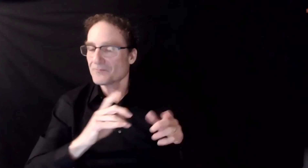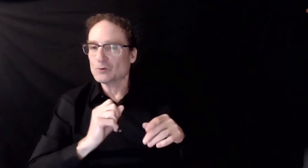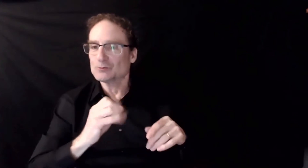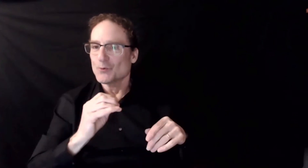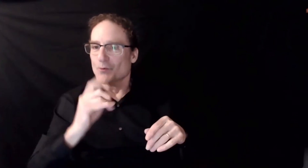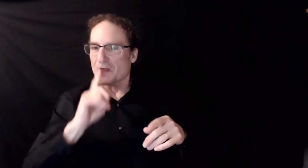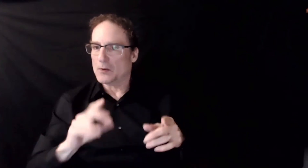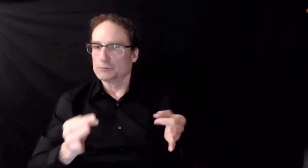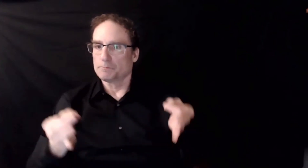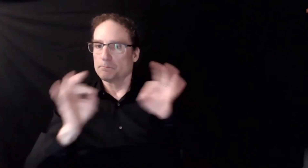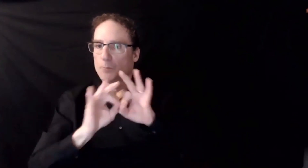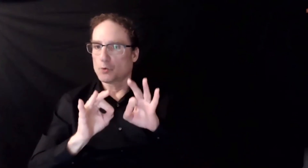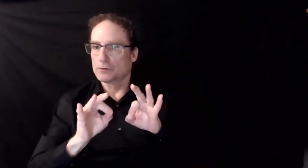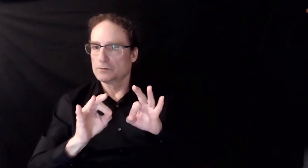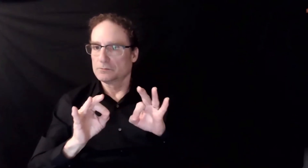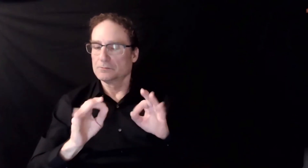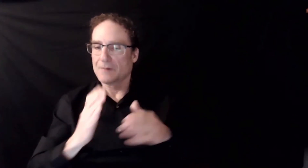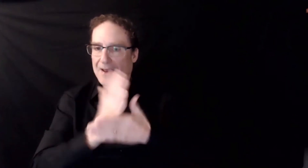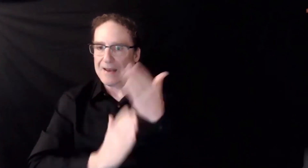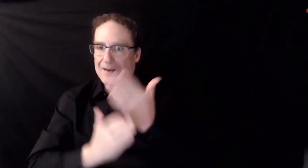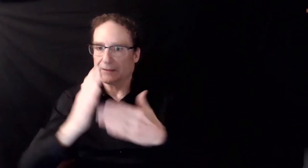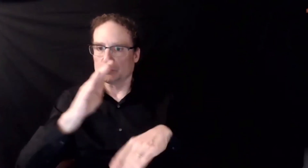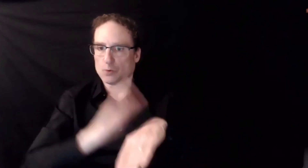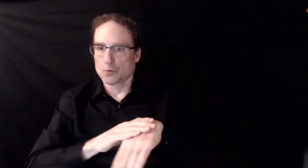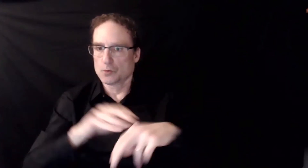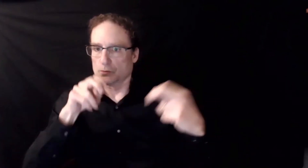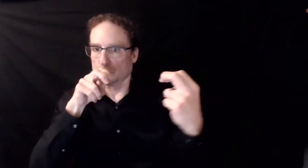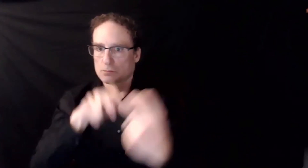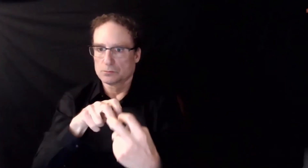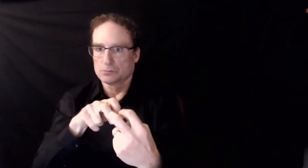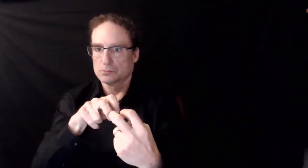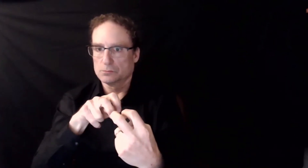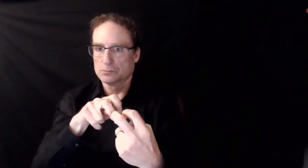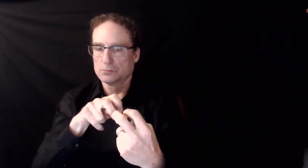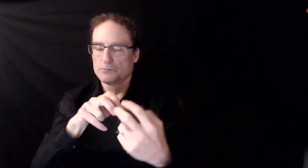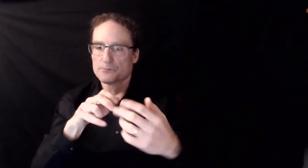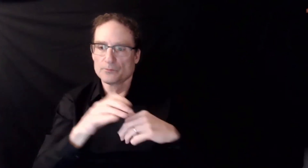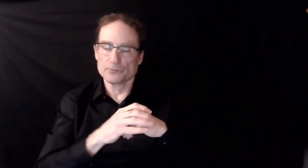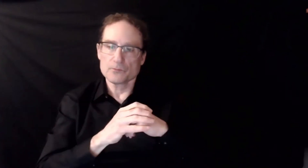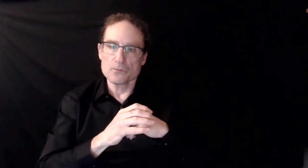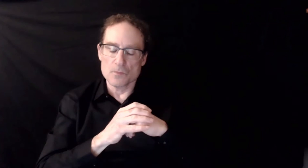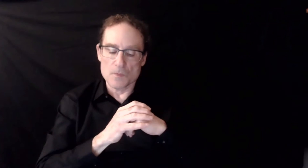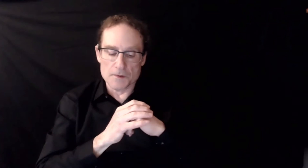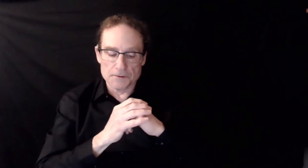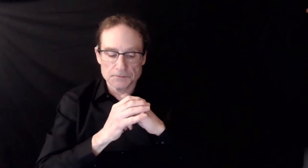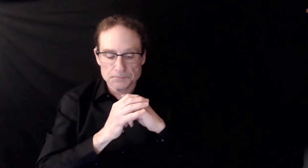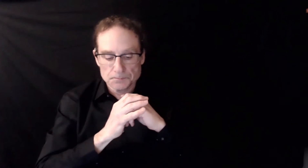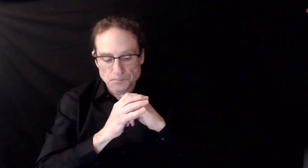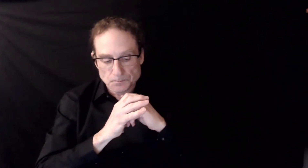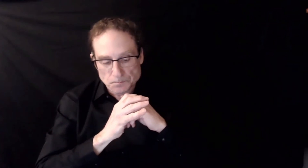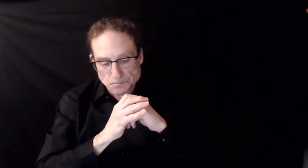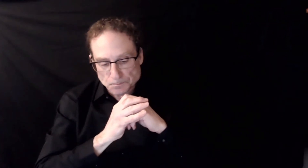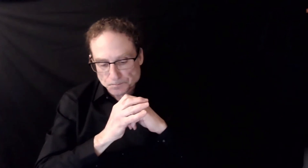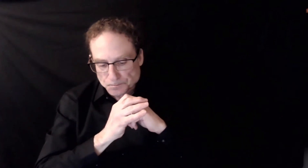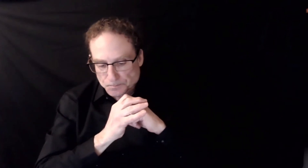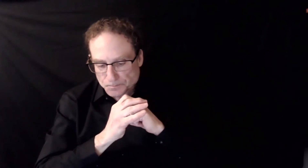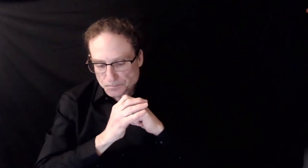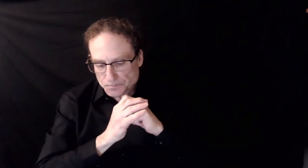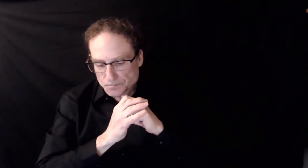that they needed to work out before the meeting. And that was paramount that it needed to be hands-on and they really needed to be able to meet this person's needs.